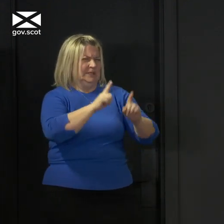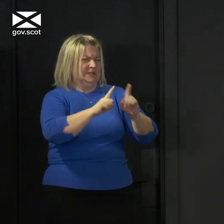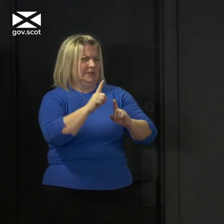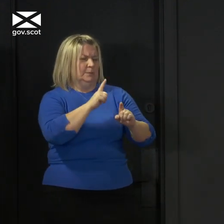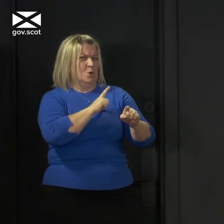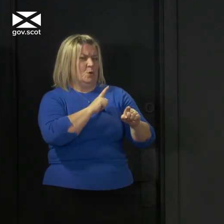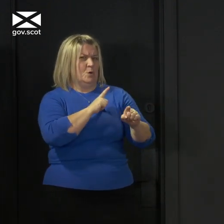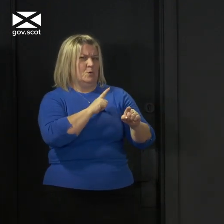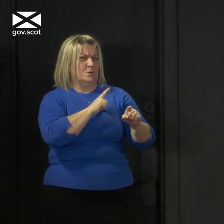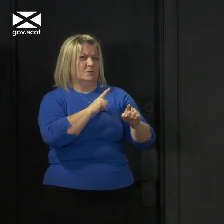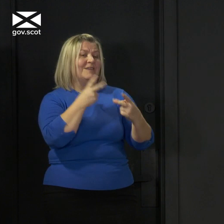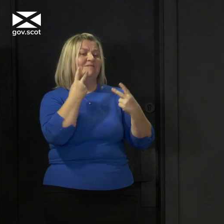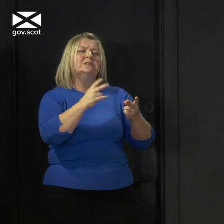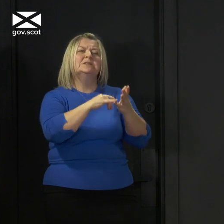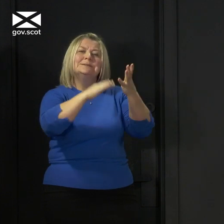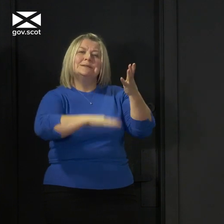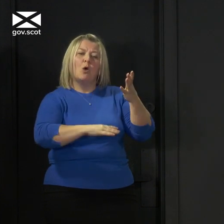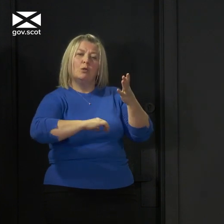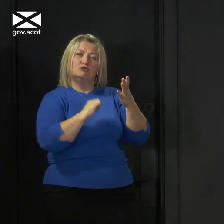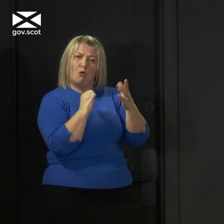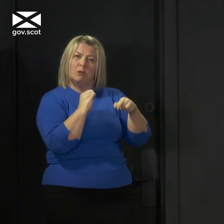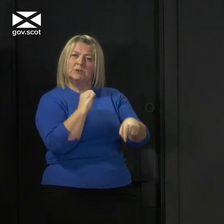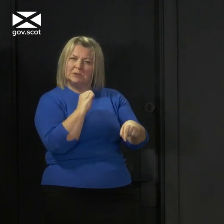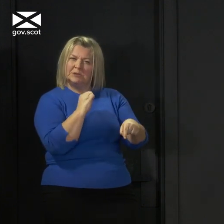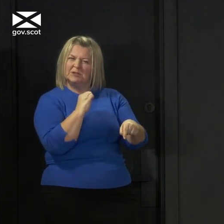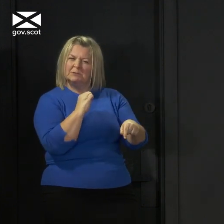been flooded and it was chaired in my absence by the Deputy First Minister so